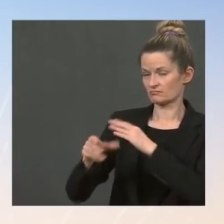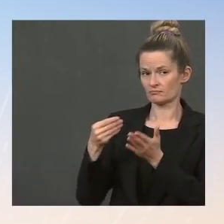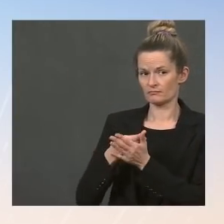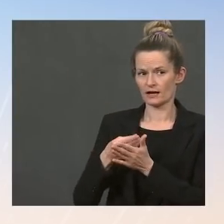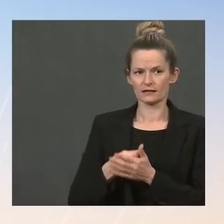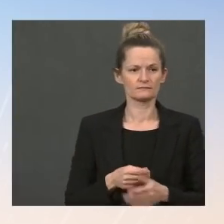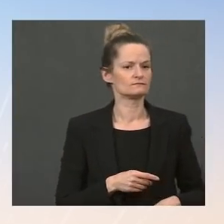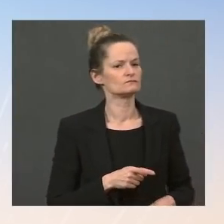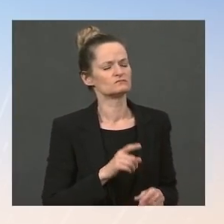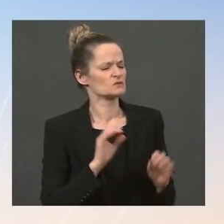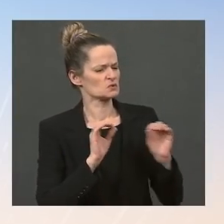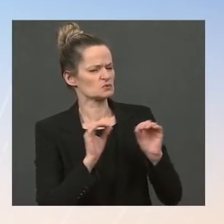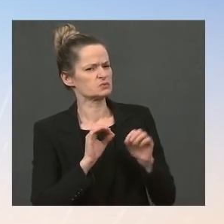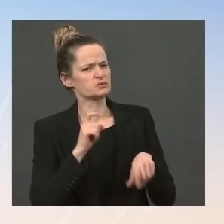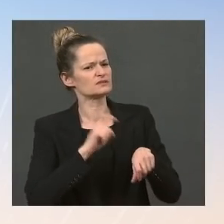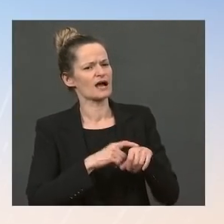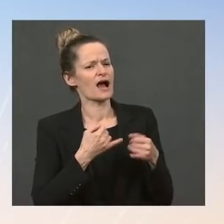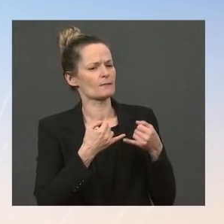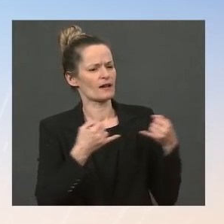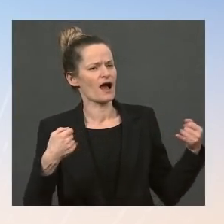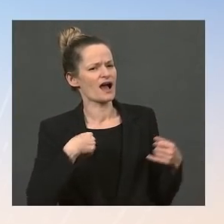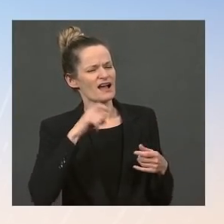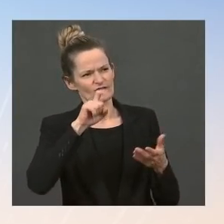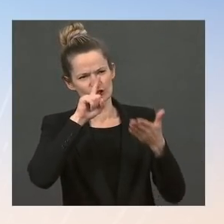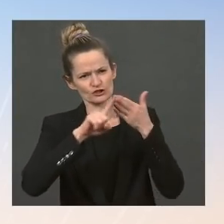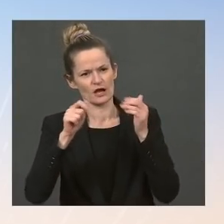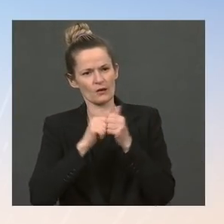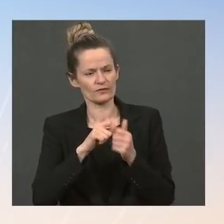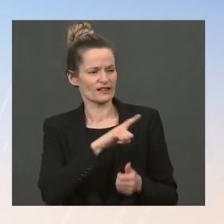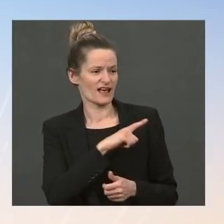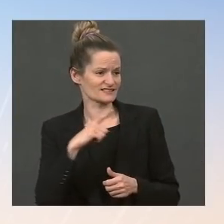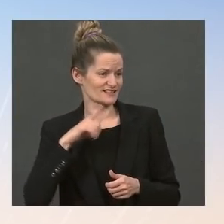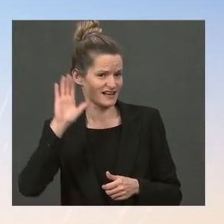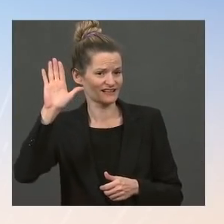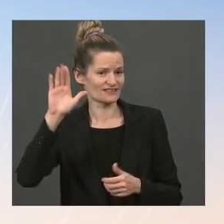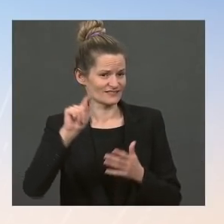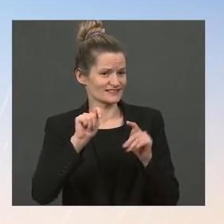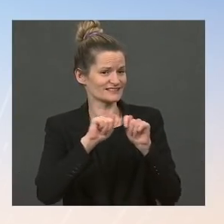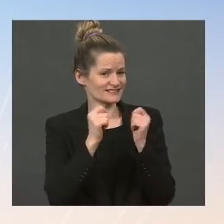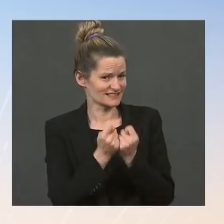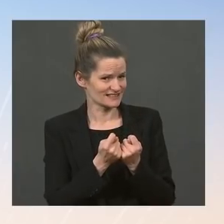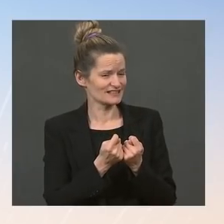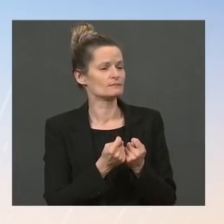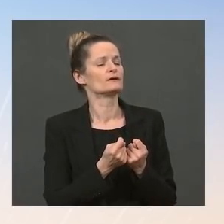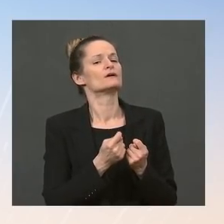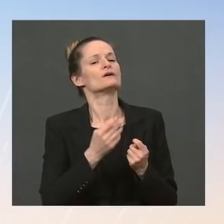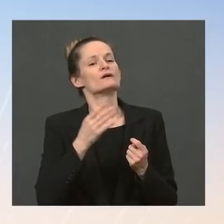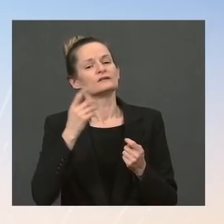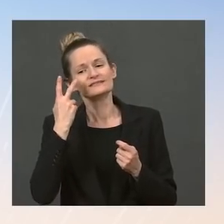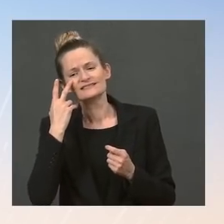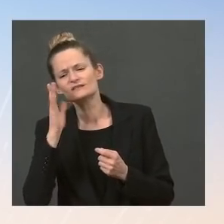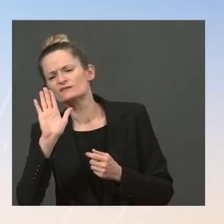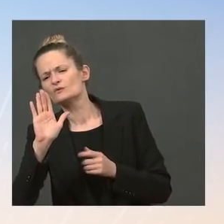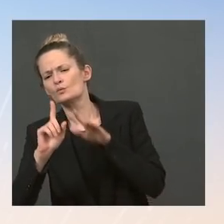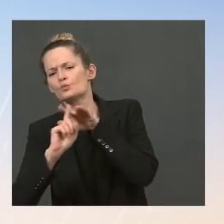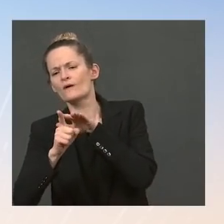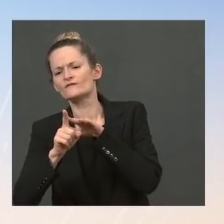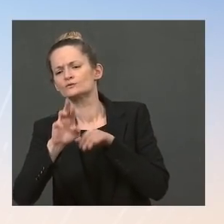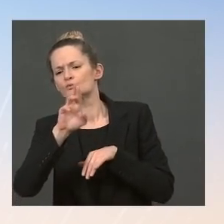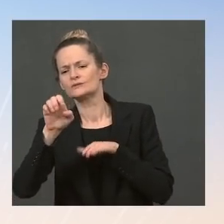I'm happy to check with our legislative team in the -- and the Refugee Resettlement team to see if they have one they're focused on. The Press: Jen, just one or two more. Ms. Psaki: Yeah, go ahead. One more.